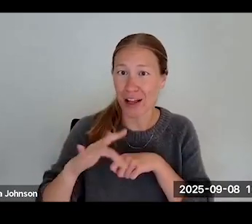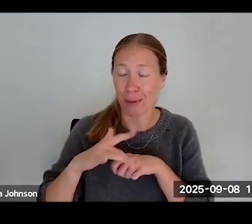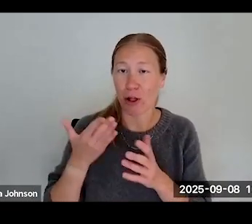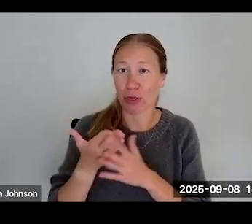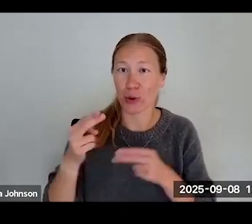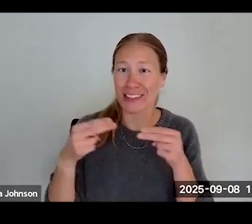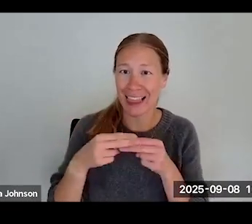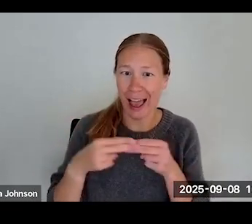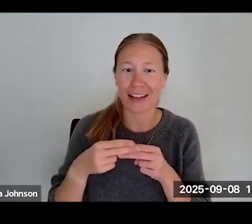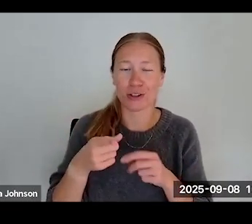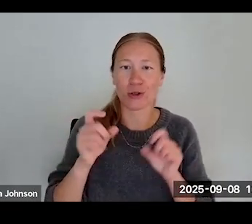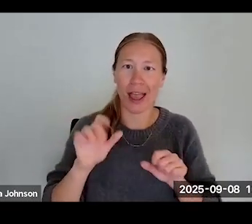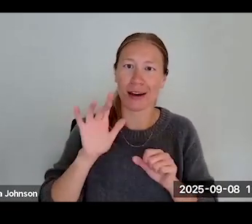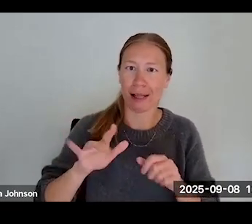which go to the accessibility website.